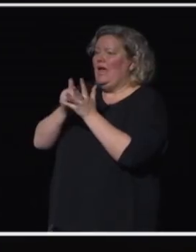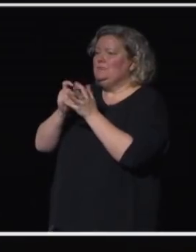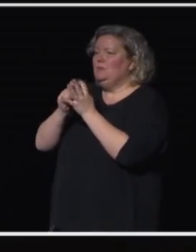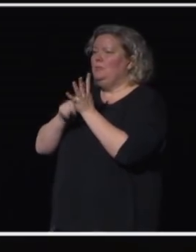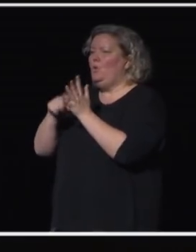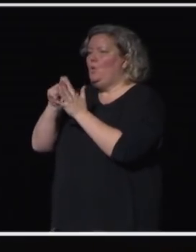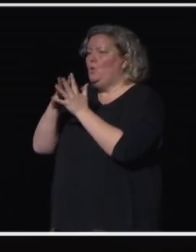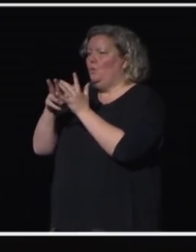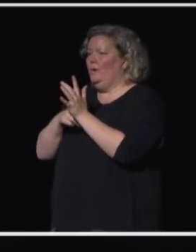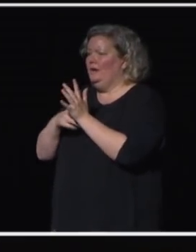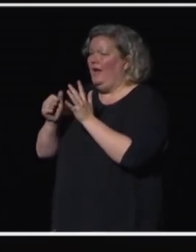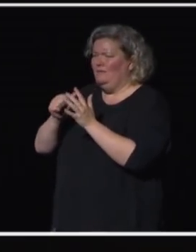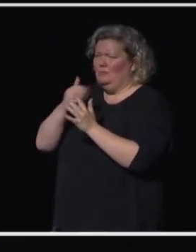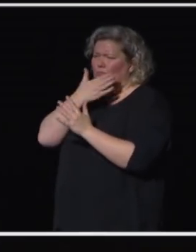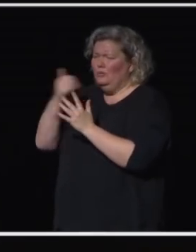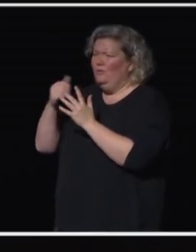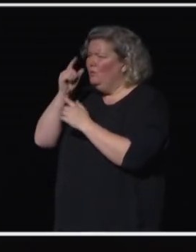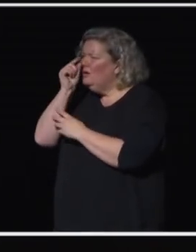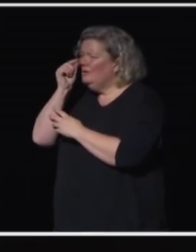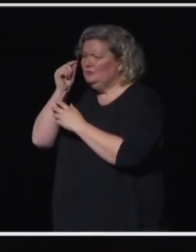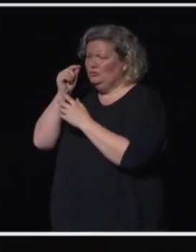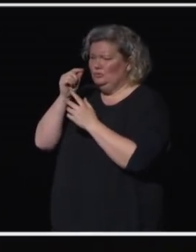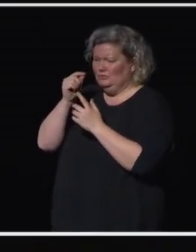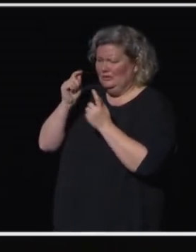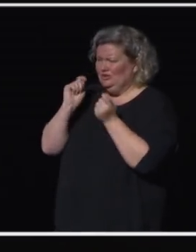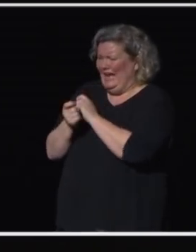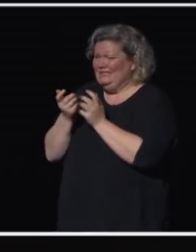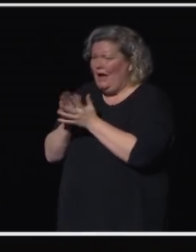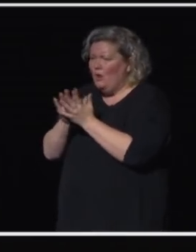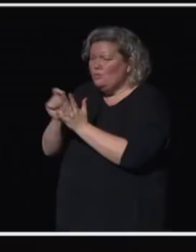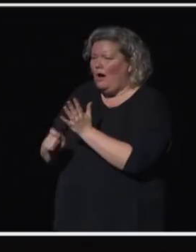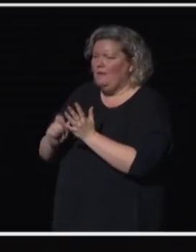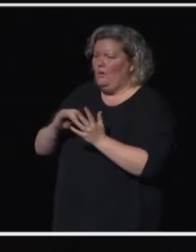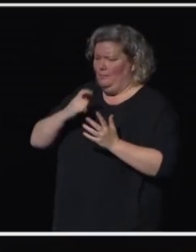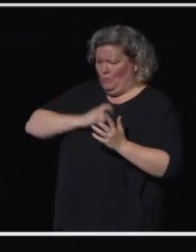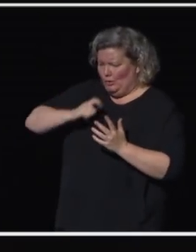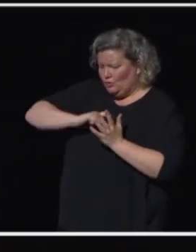from personal narrative to broad analysis of the country